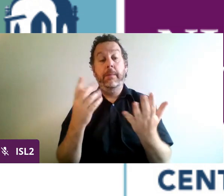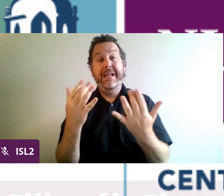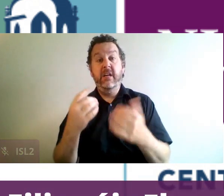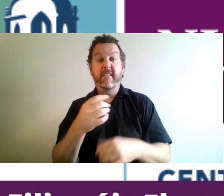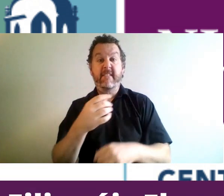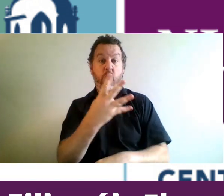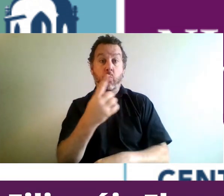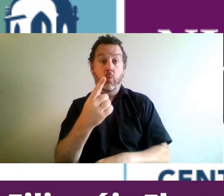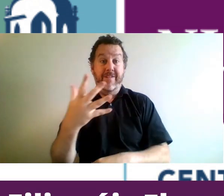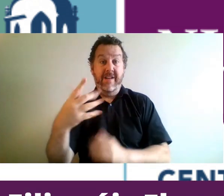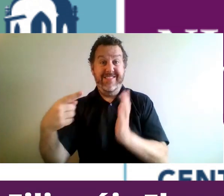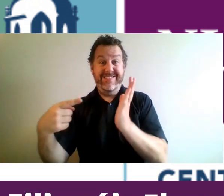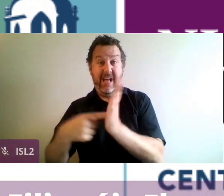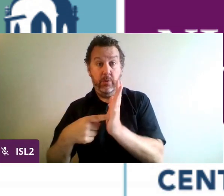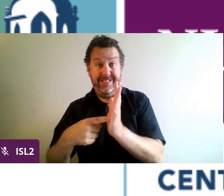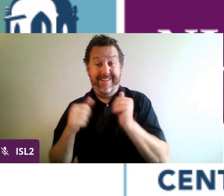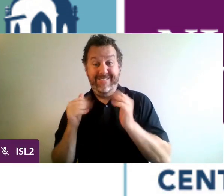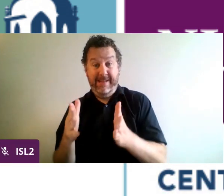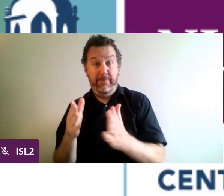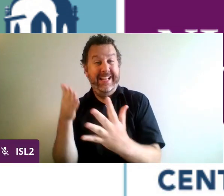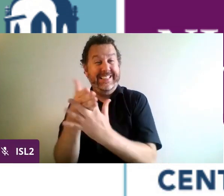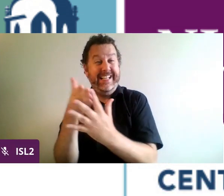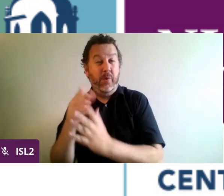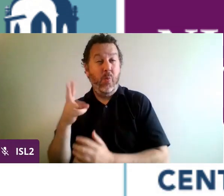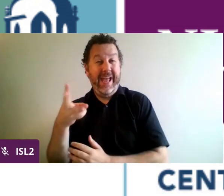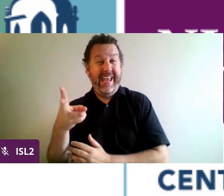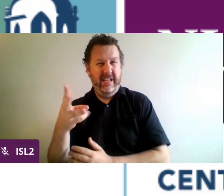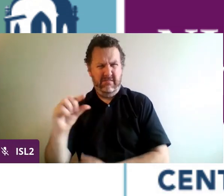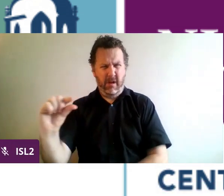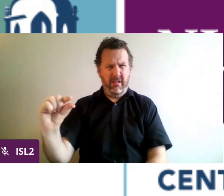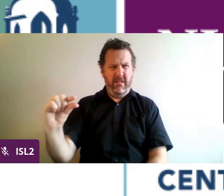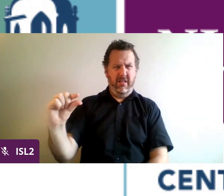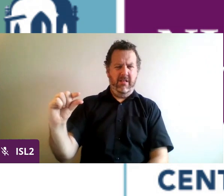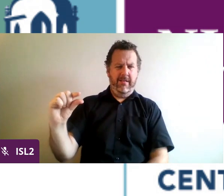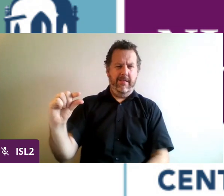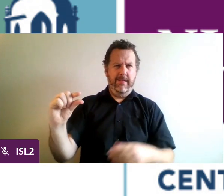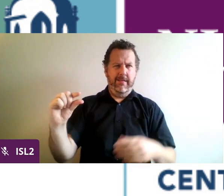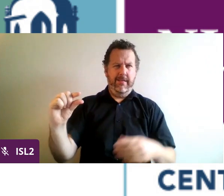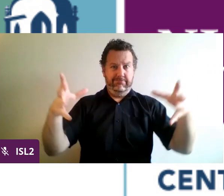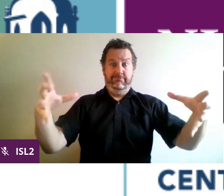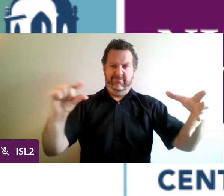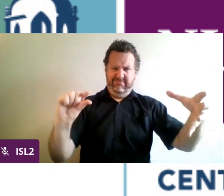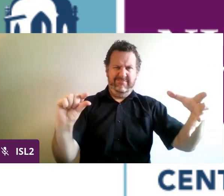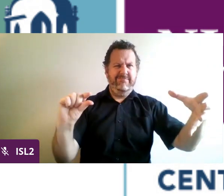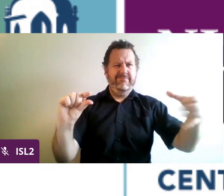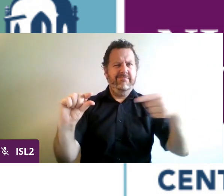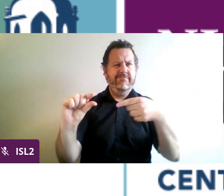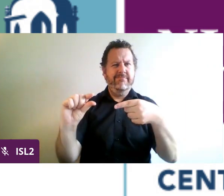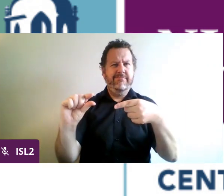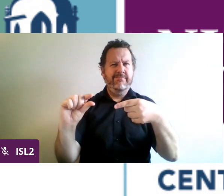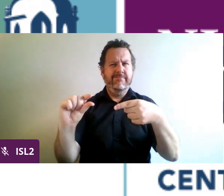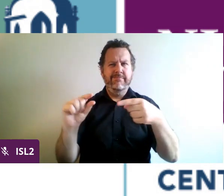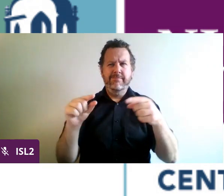That is quite a minor percentage of the books that should be available.